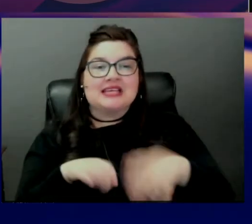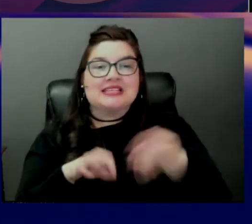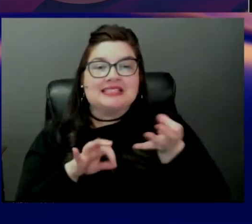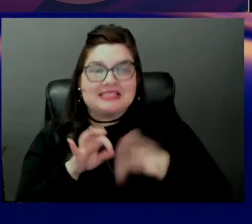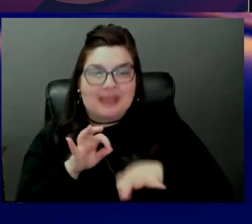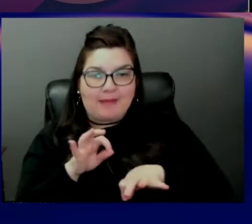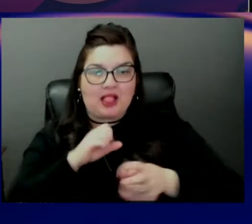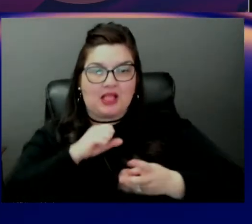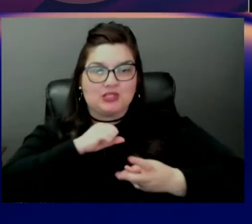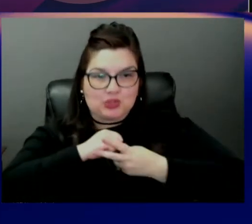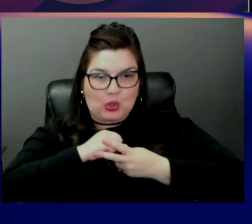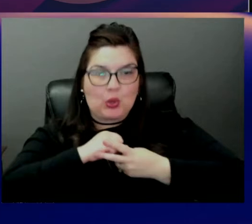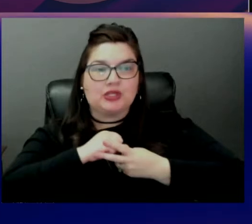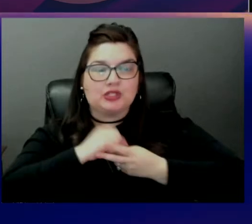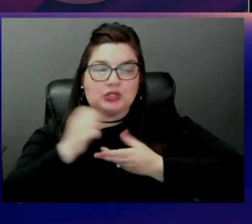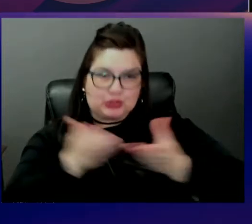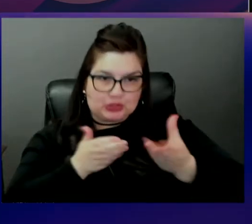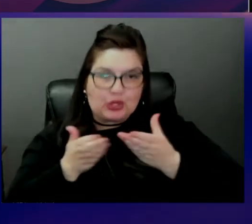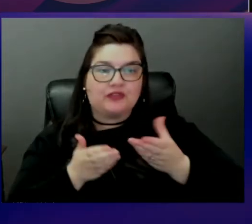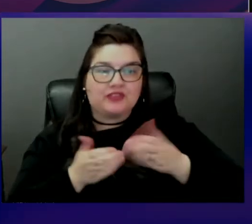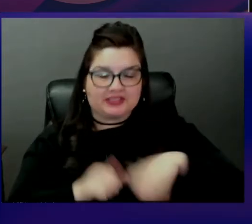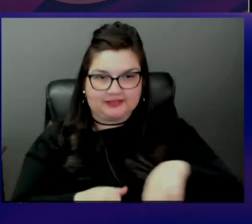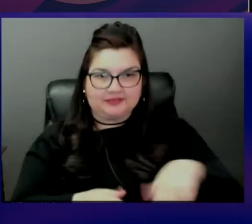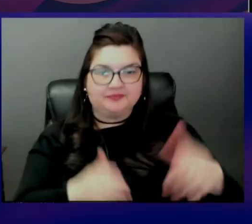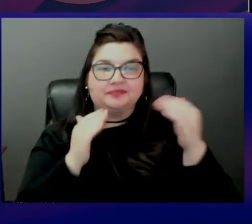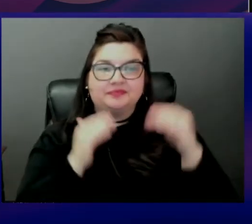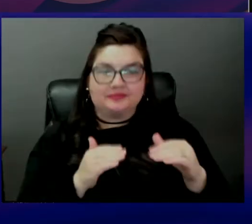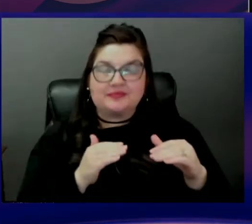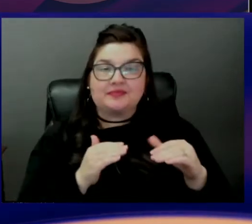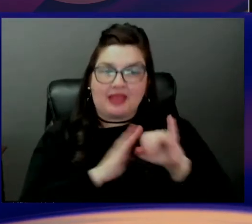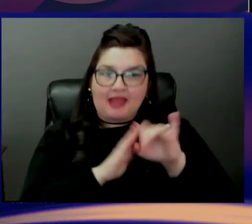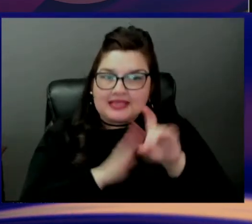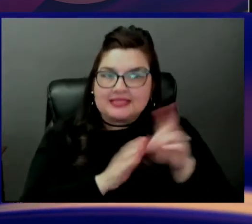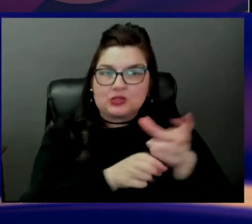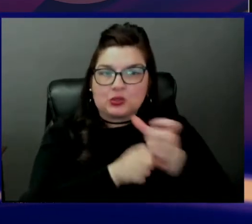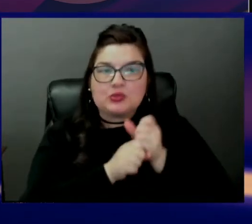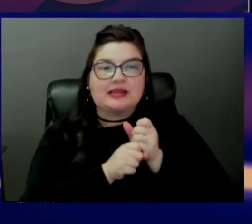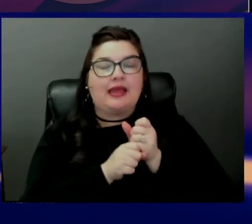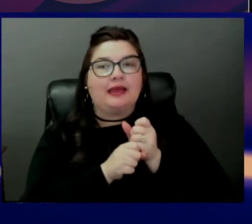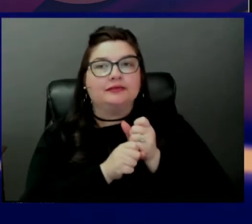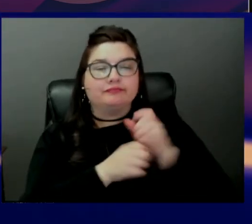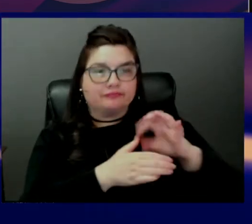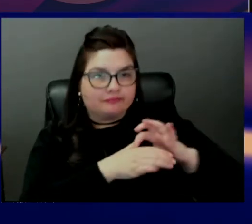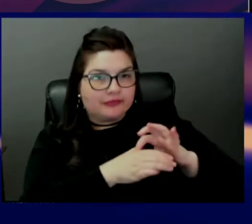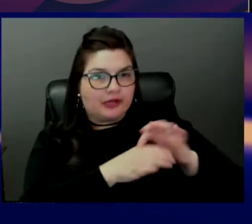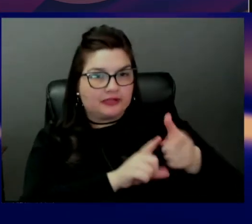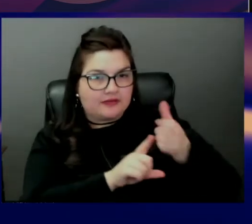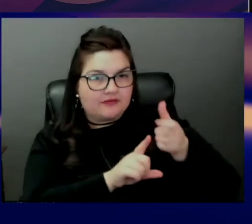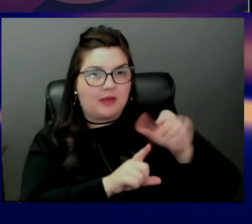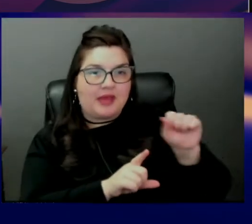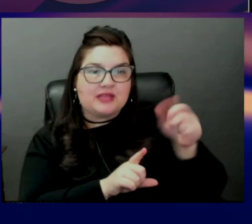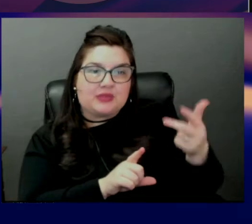We have origin access identities to be able to get content from an S3 bucket. It's really cool. And set up properly.